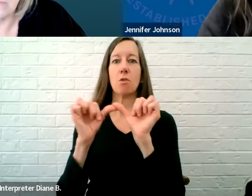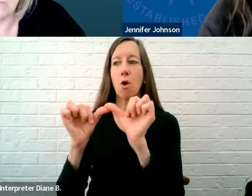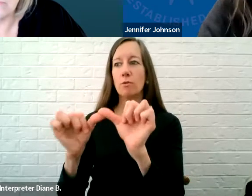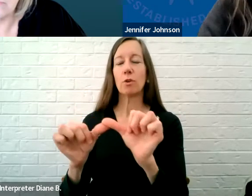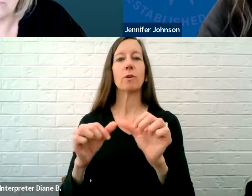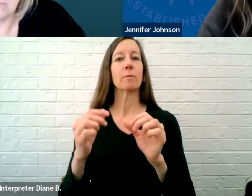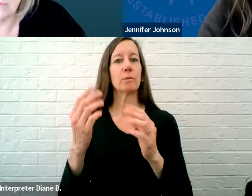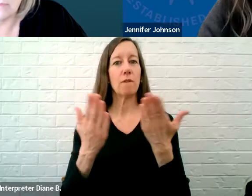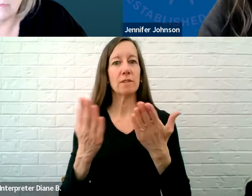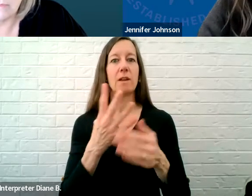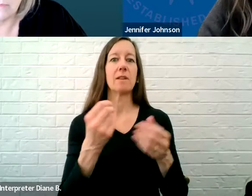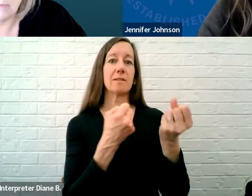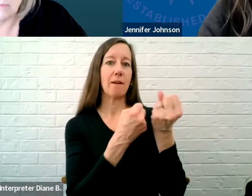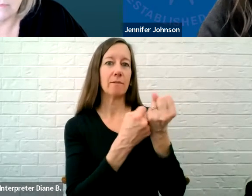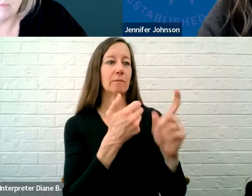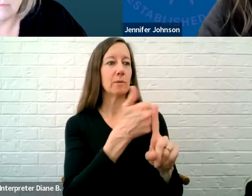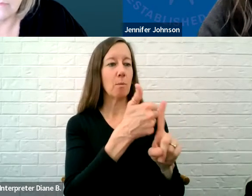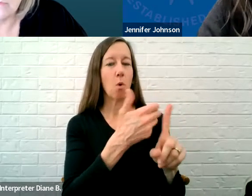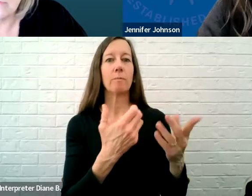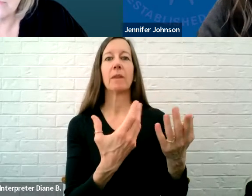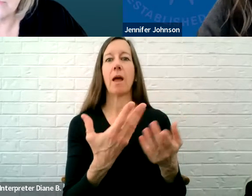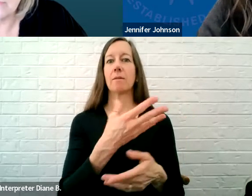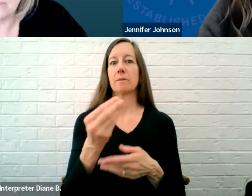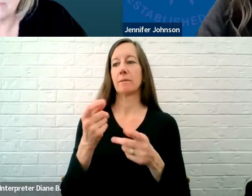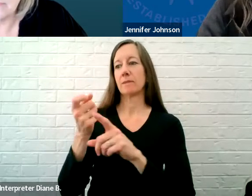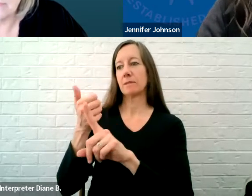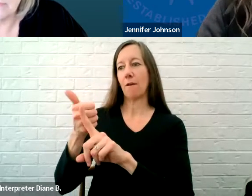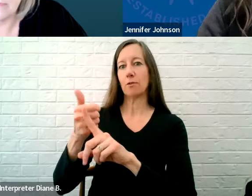directions and strategies to design pers-centered systems of care.